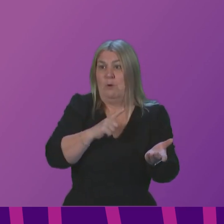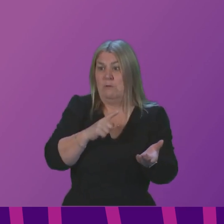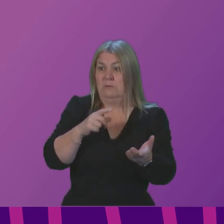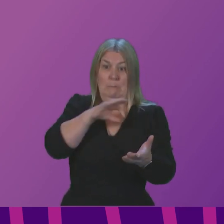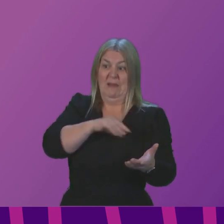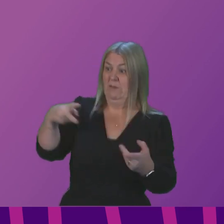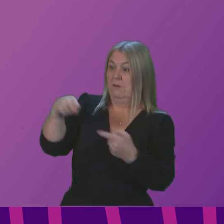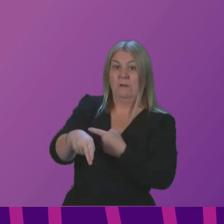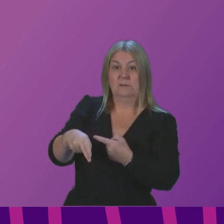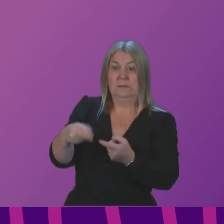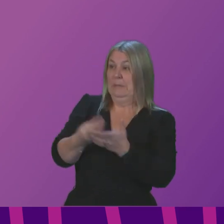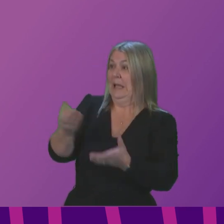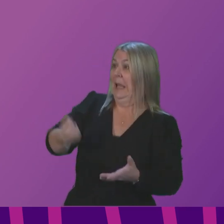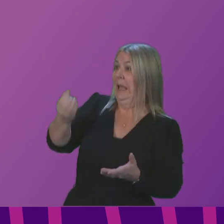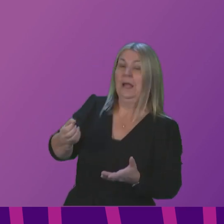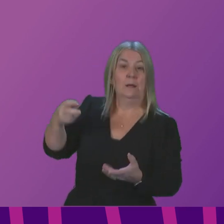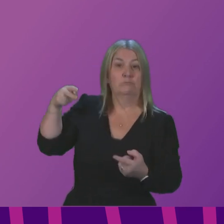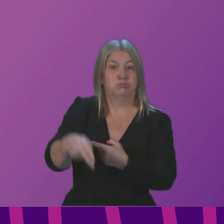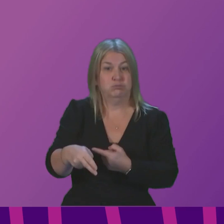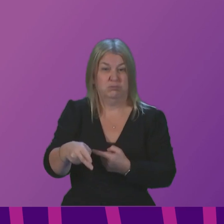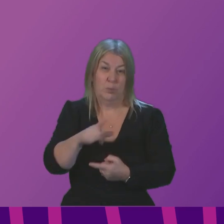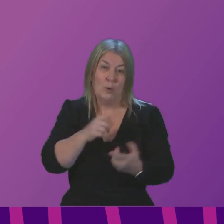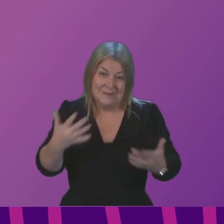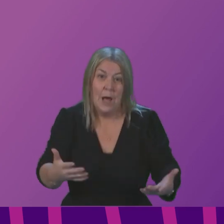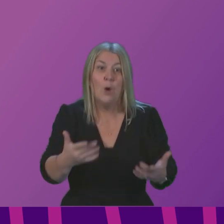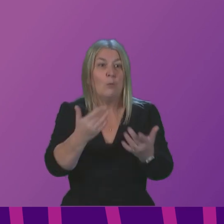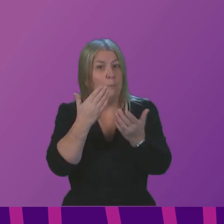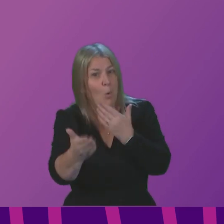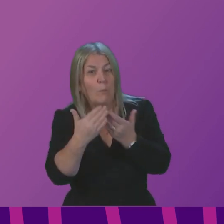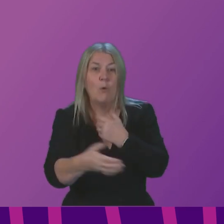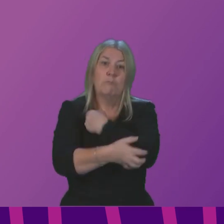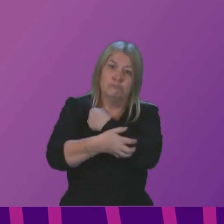given the position of destitution that that often puts people in. We all have a responsibility